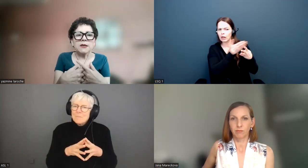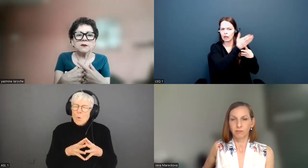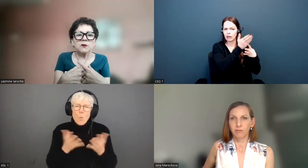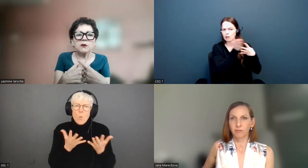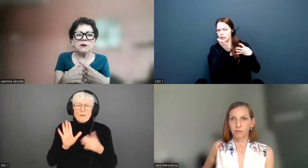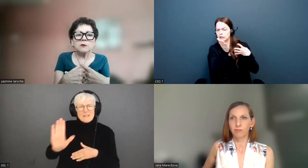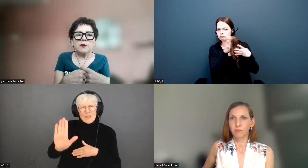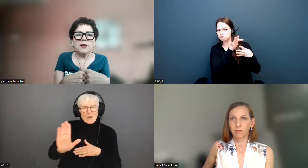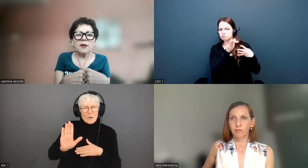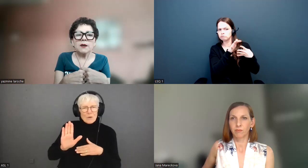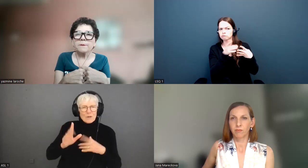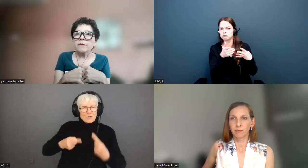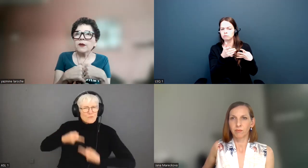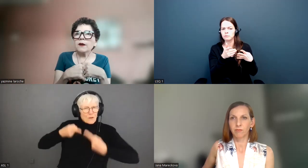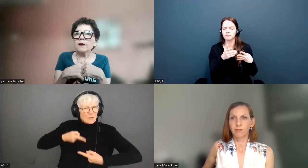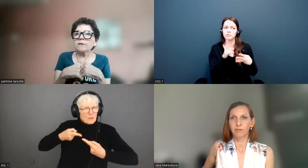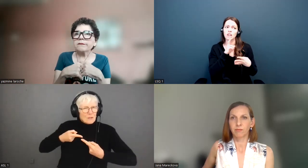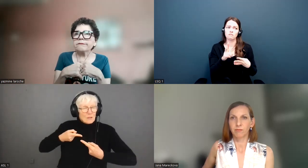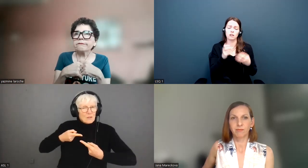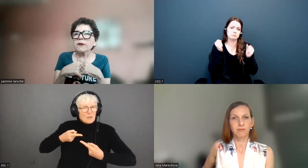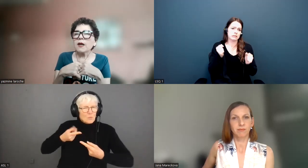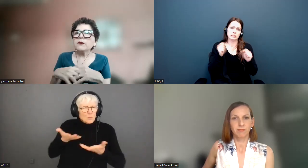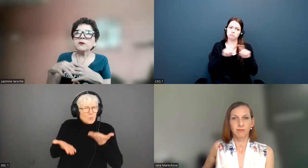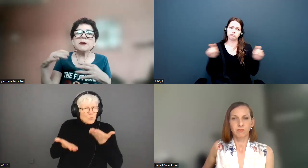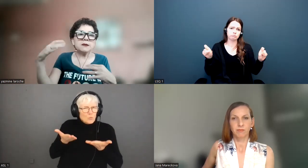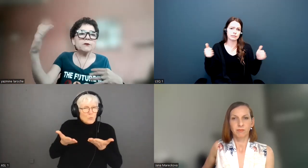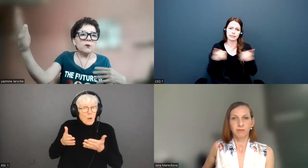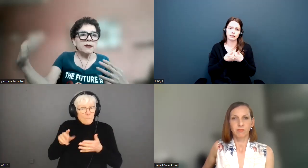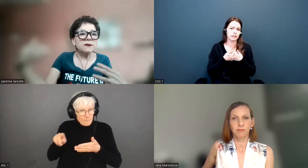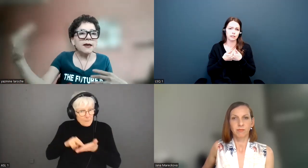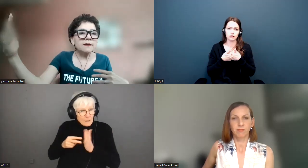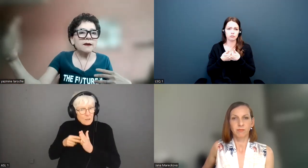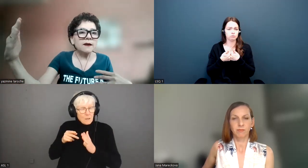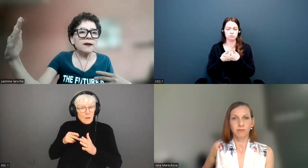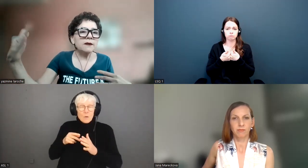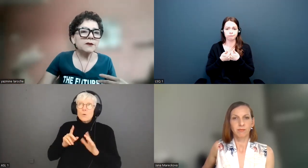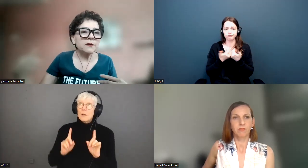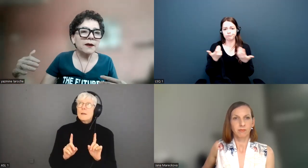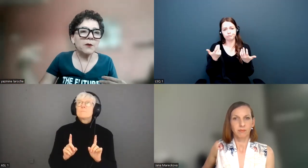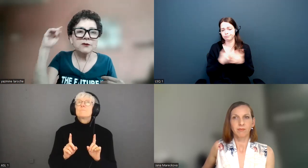because there could be um there's so many different ways that I could answer that question